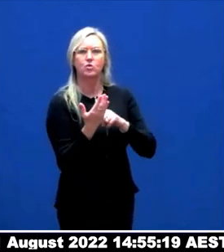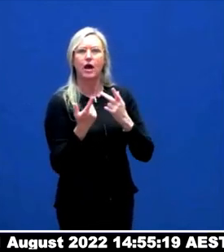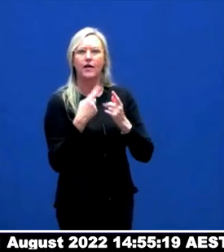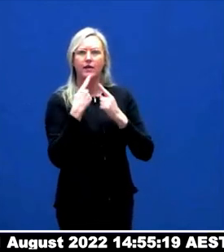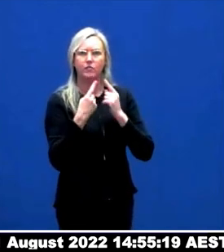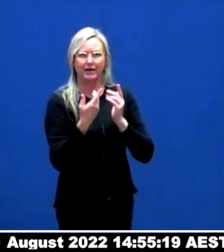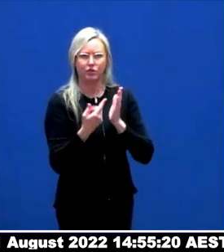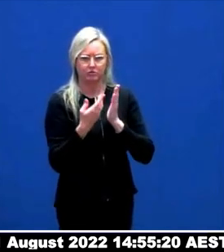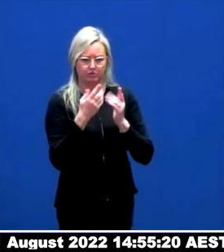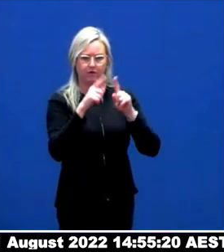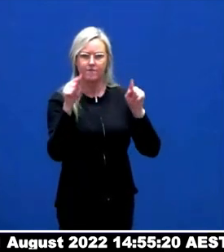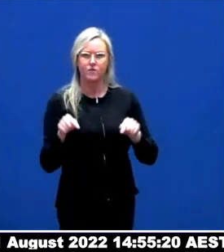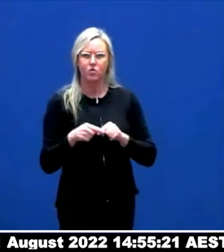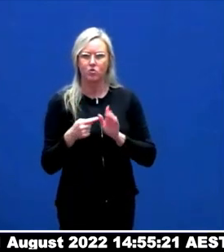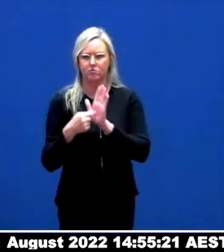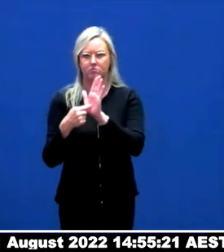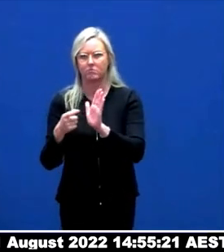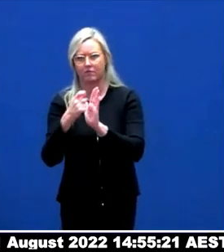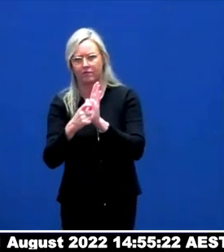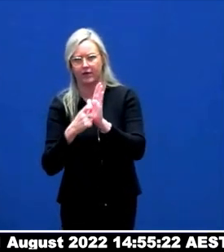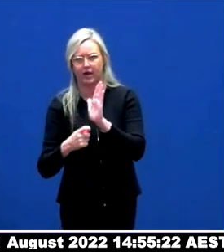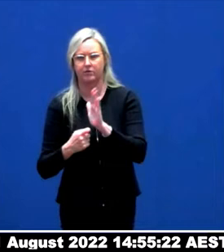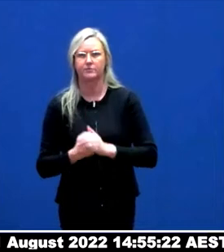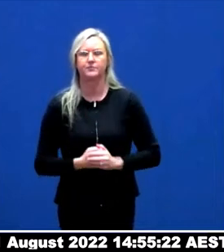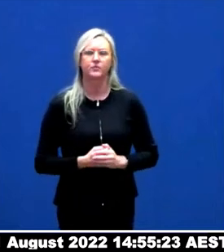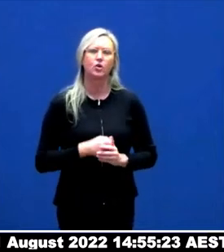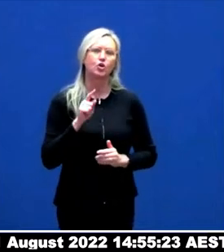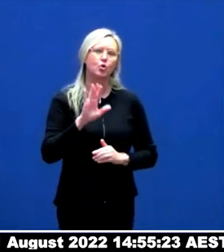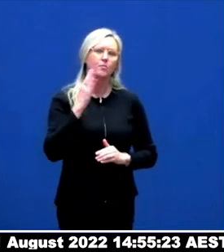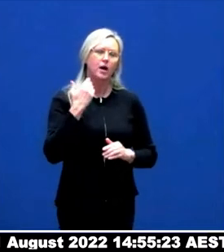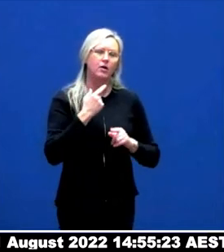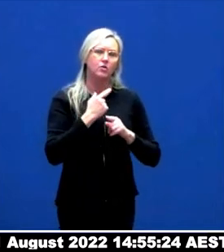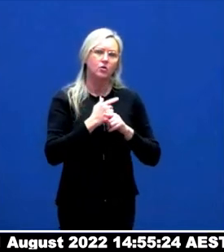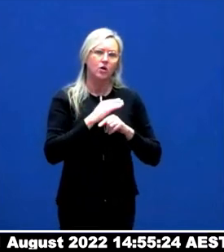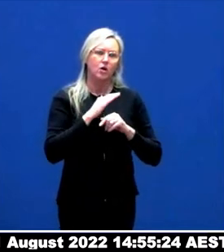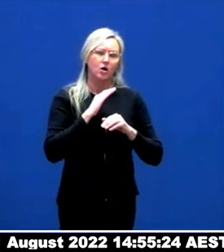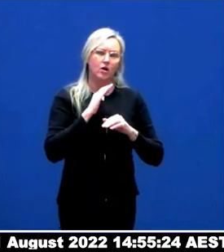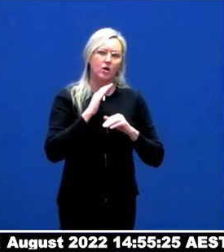on that part of the form. And you have referred in your statement to the capacity - the ability of a